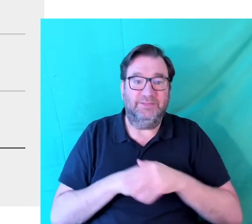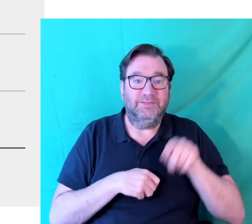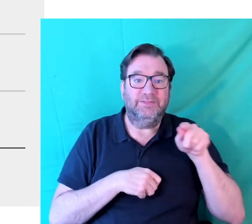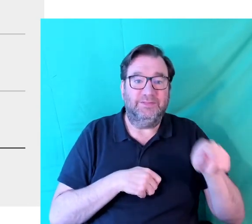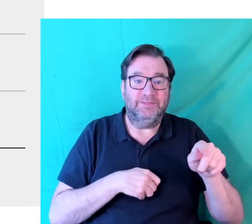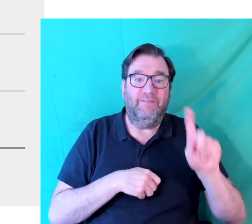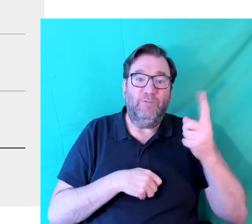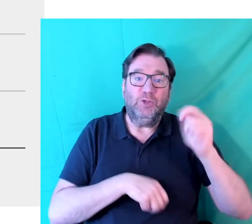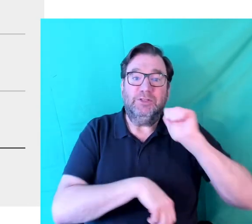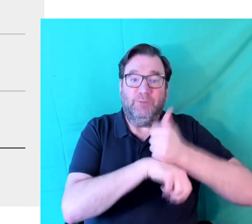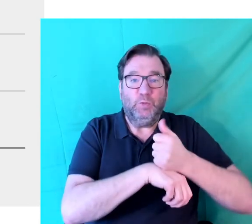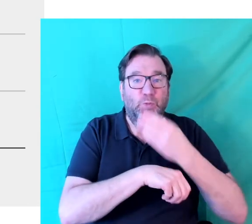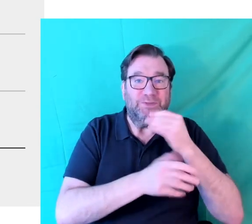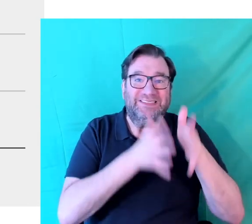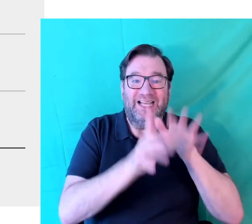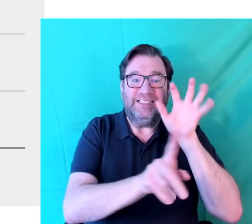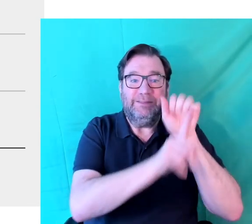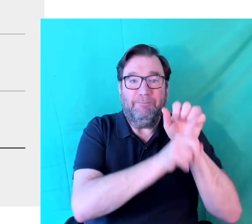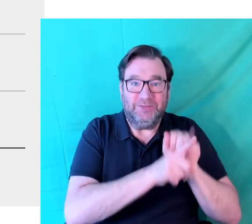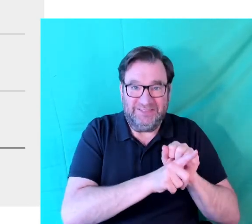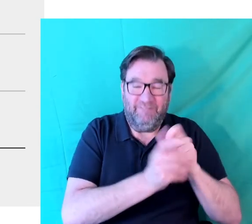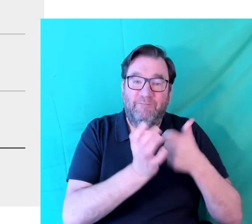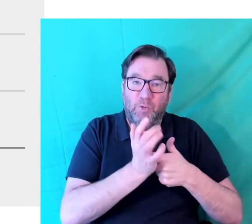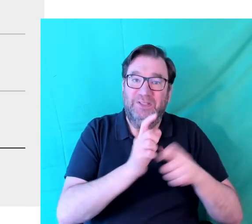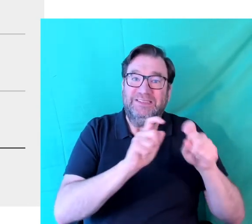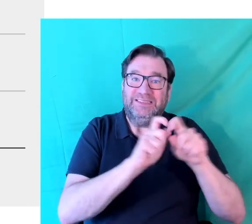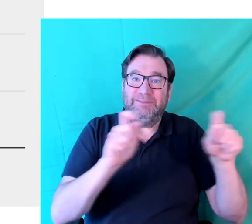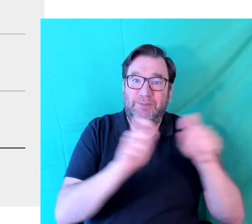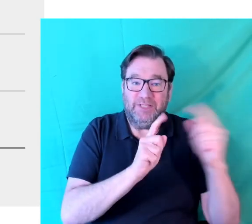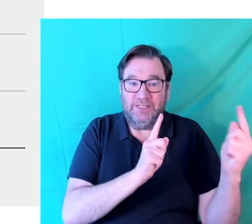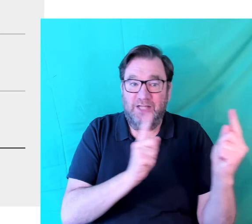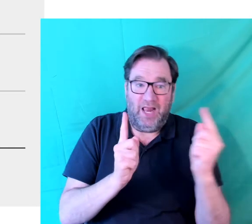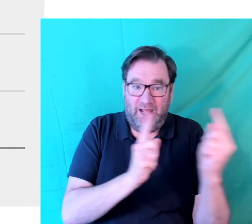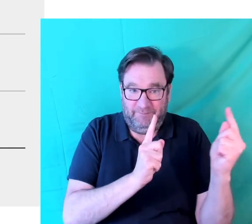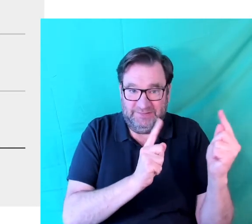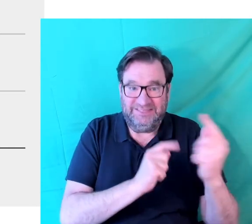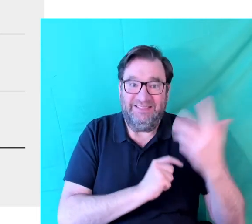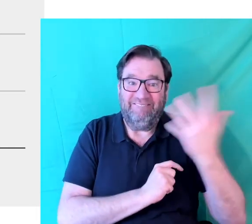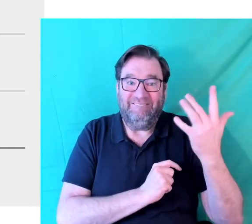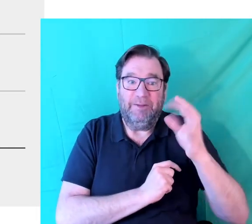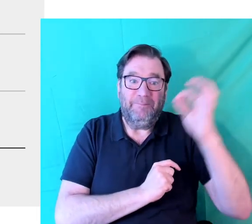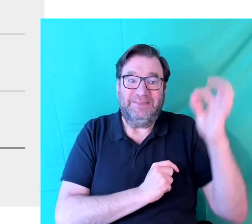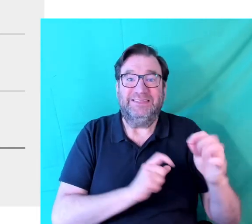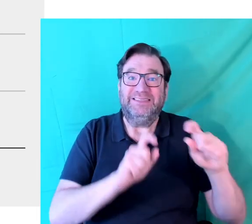The first baseline uses sign spottings to align subtitles. However, only 15% of the